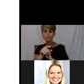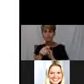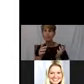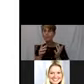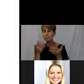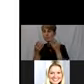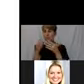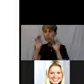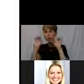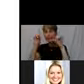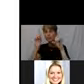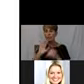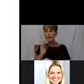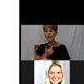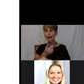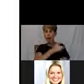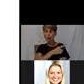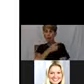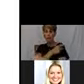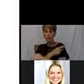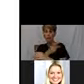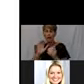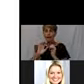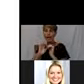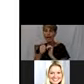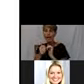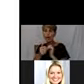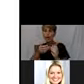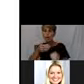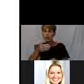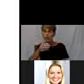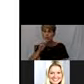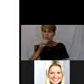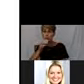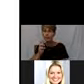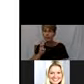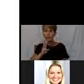on how to drink the water in the Creek properly.